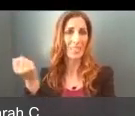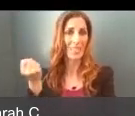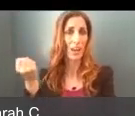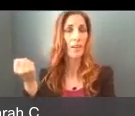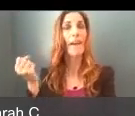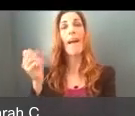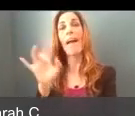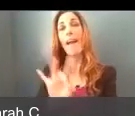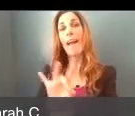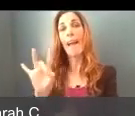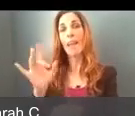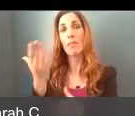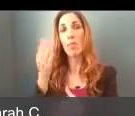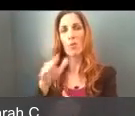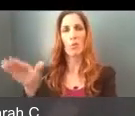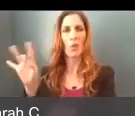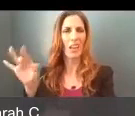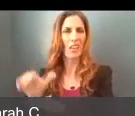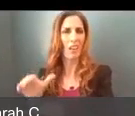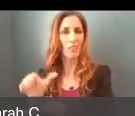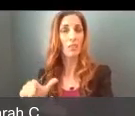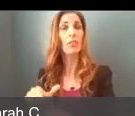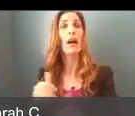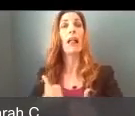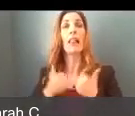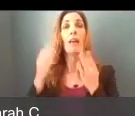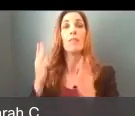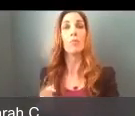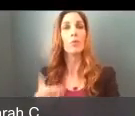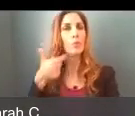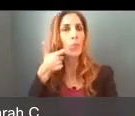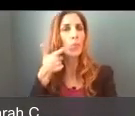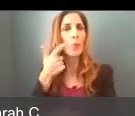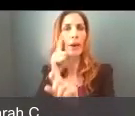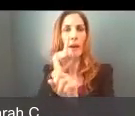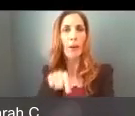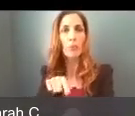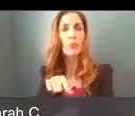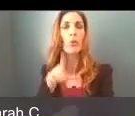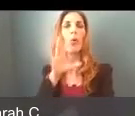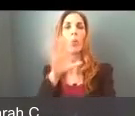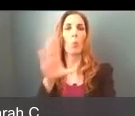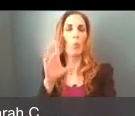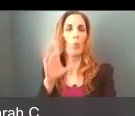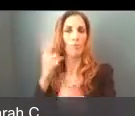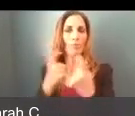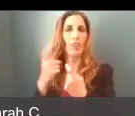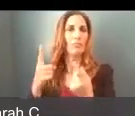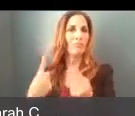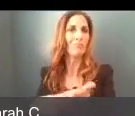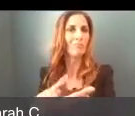Live operators will be available to answer your COVID-19 questions. In addition, the Hotline has